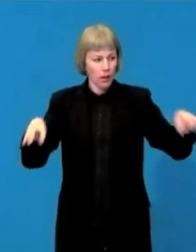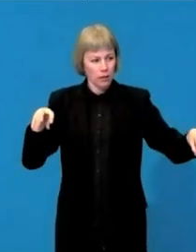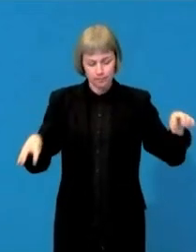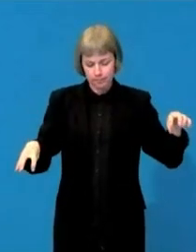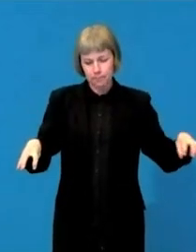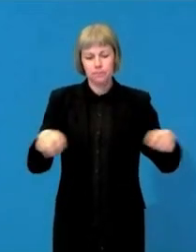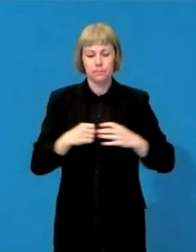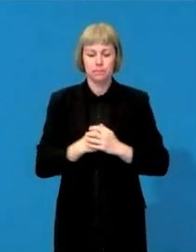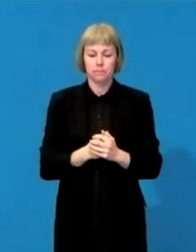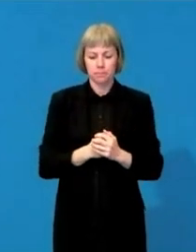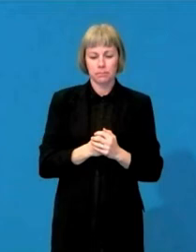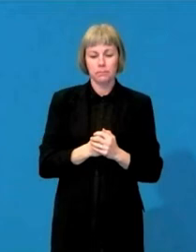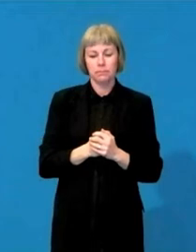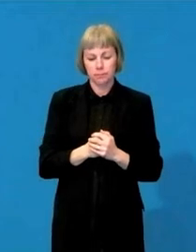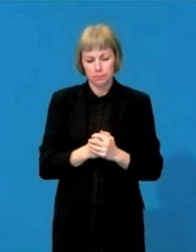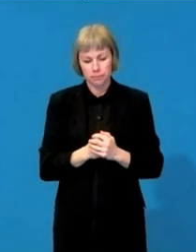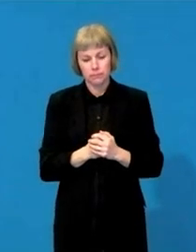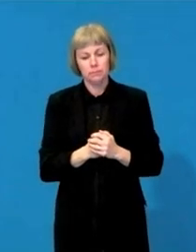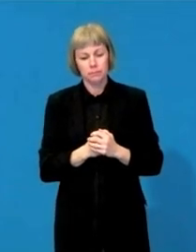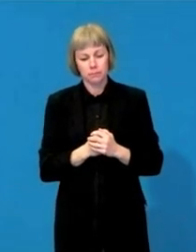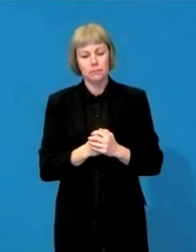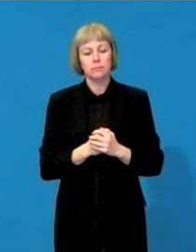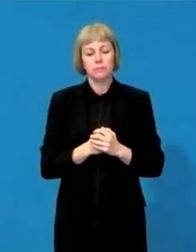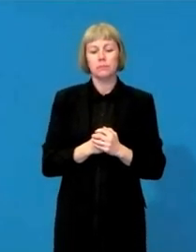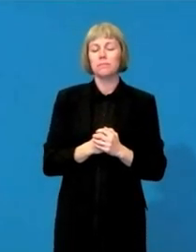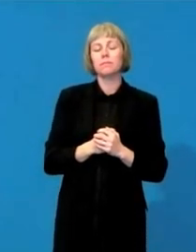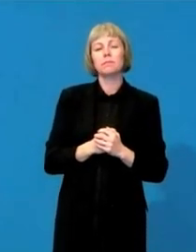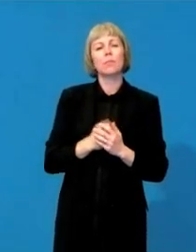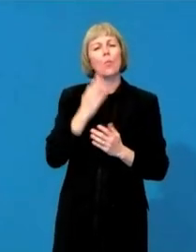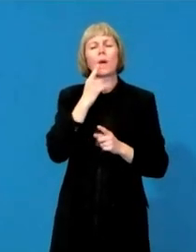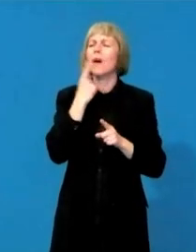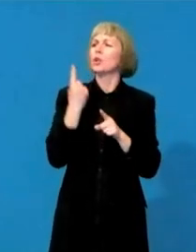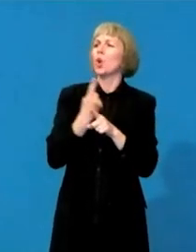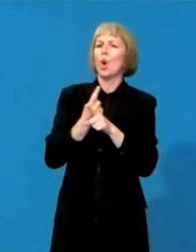They - they are those - when I talked earlier about the Homeland Movement, that's the